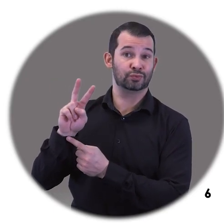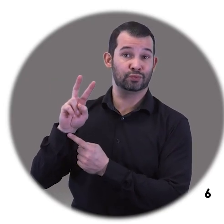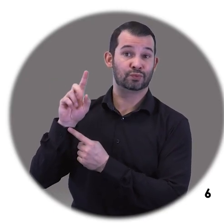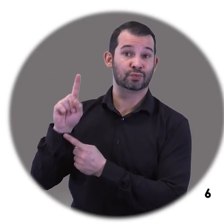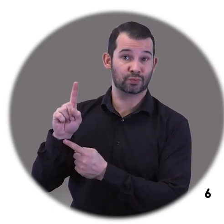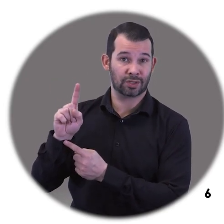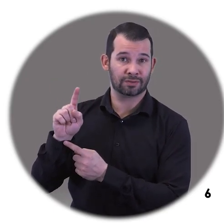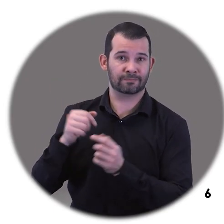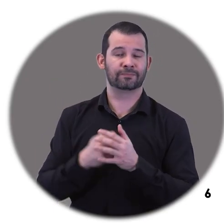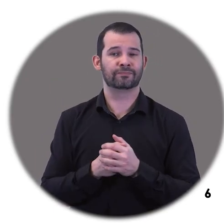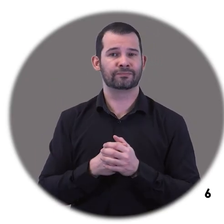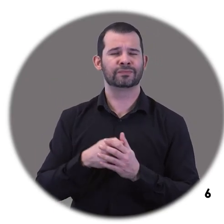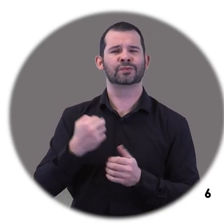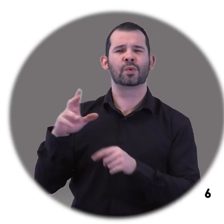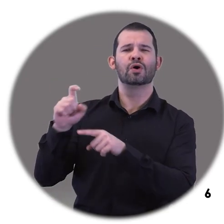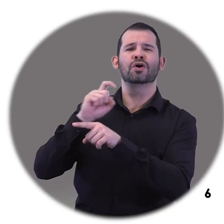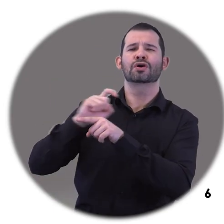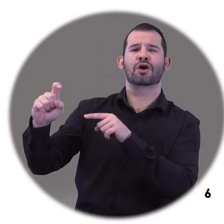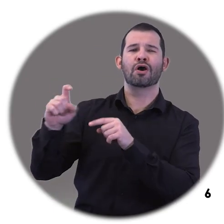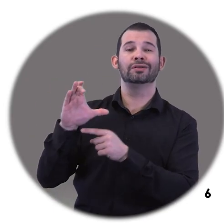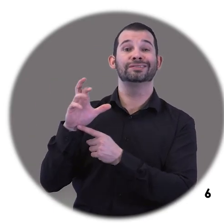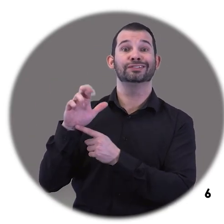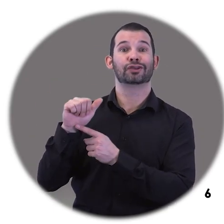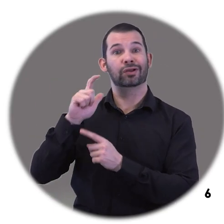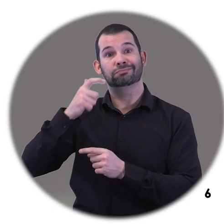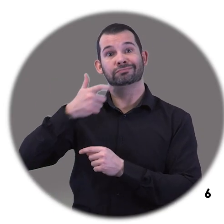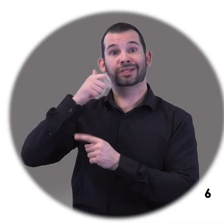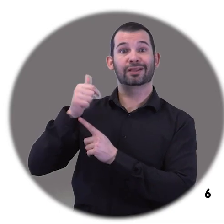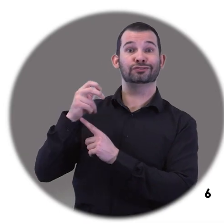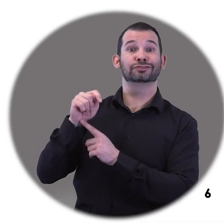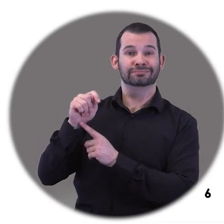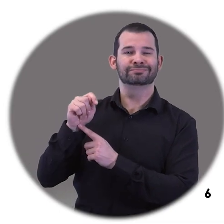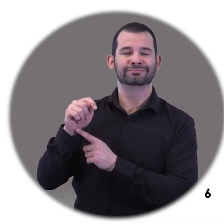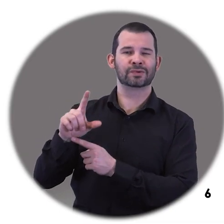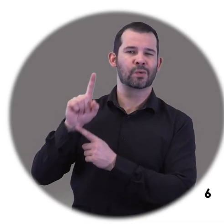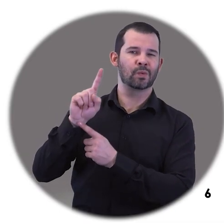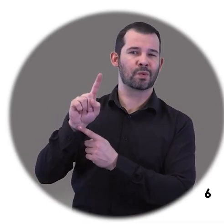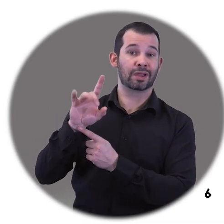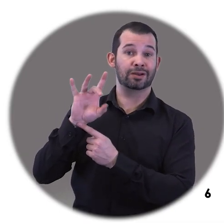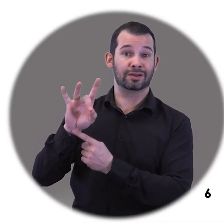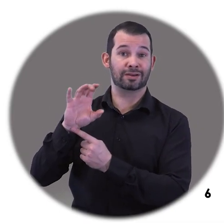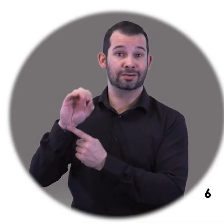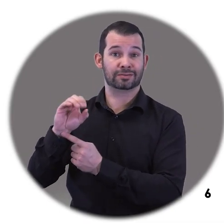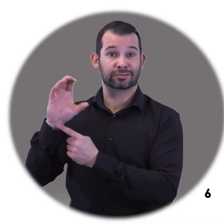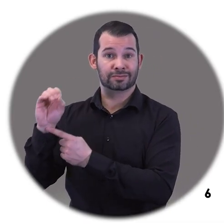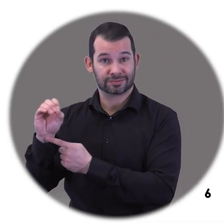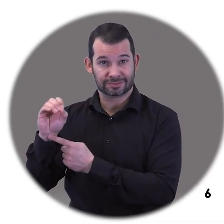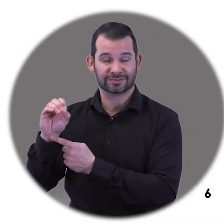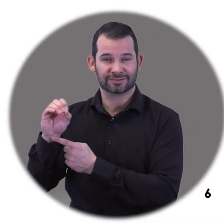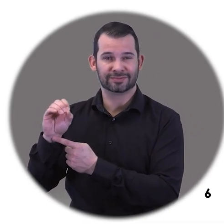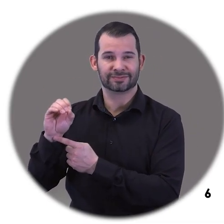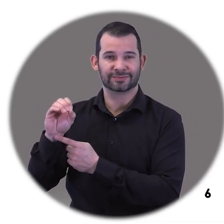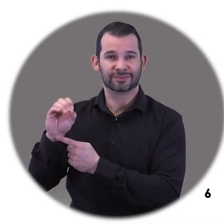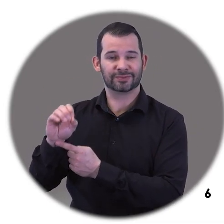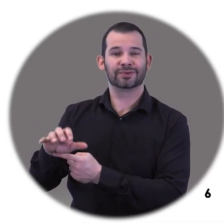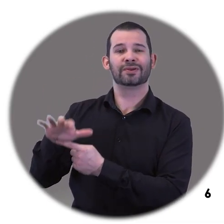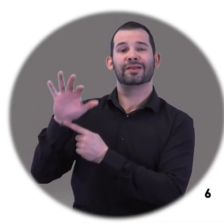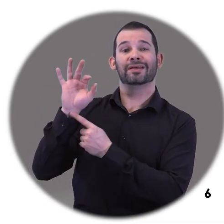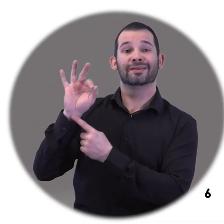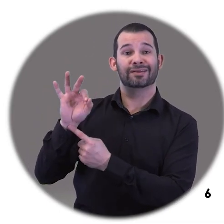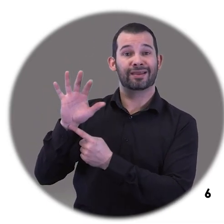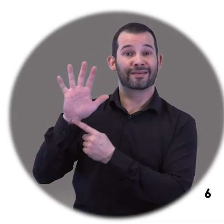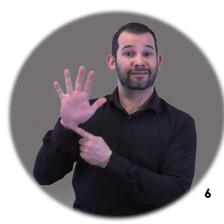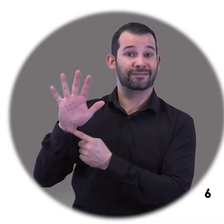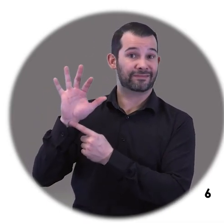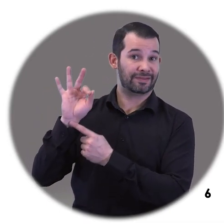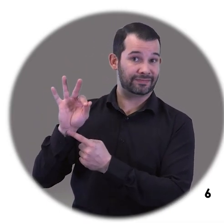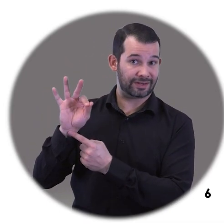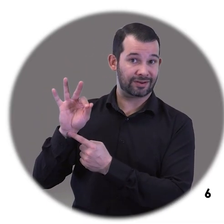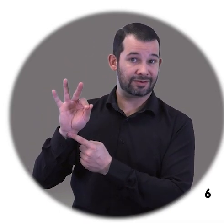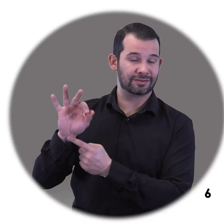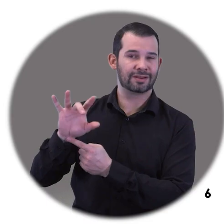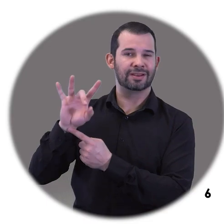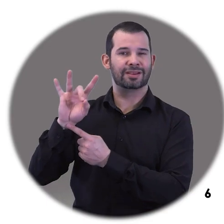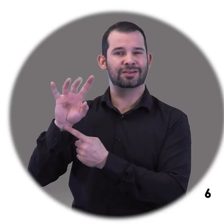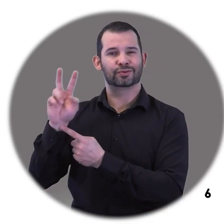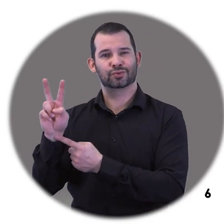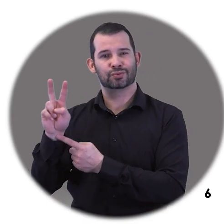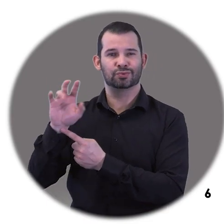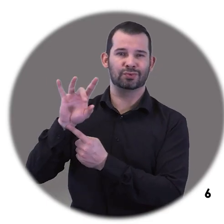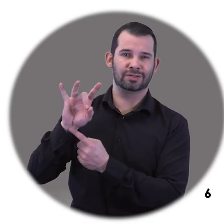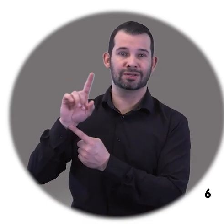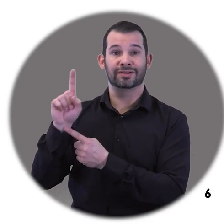or by calling a CRA agent at 1-800-959-8281.